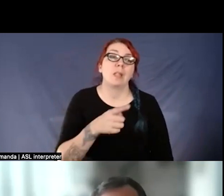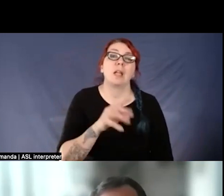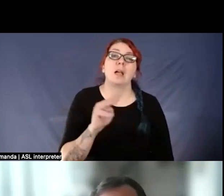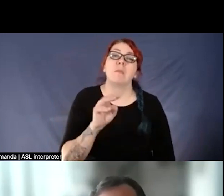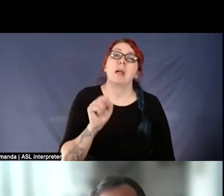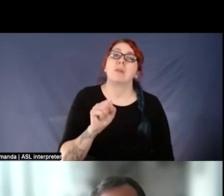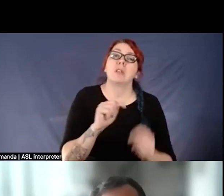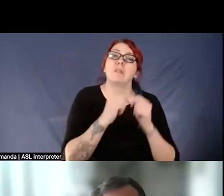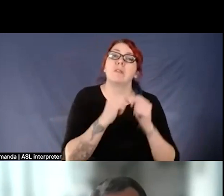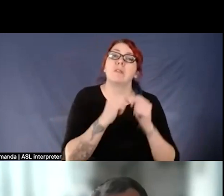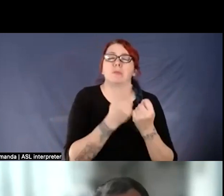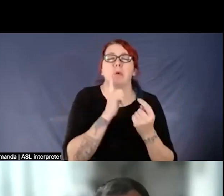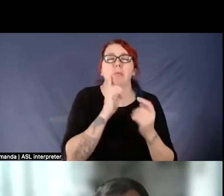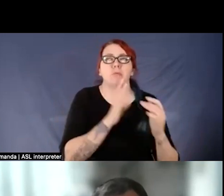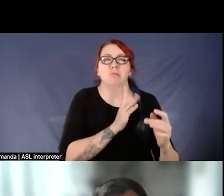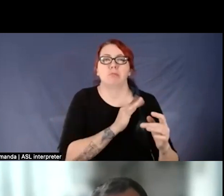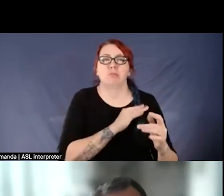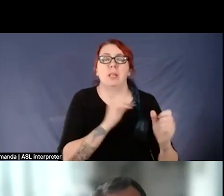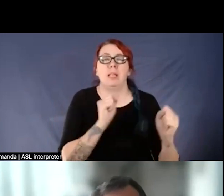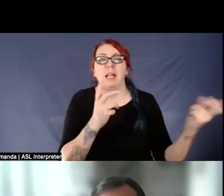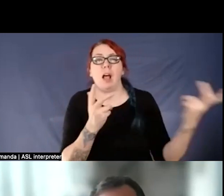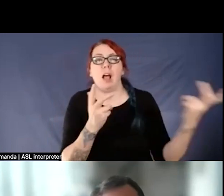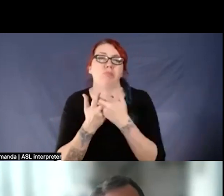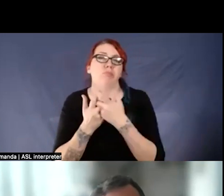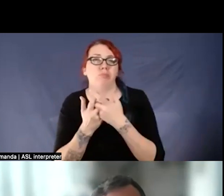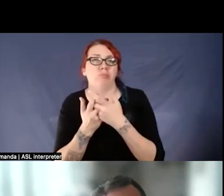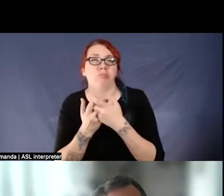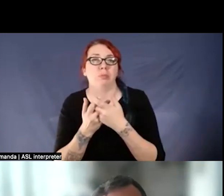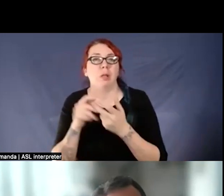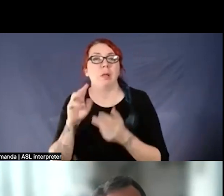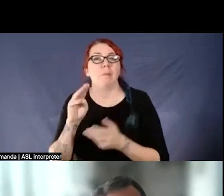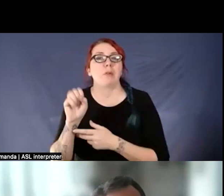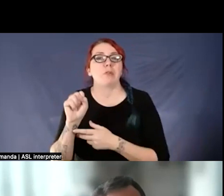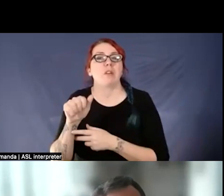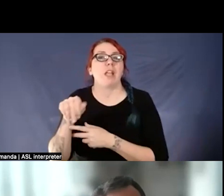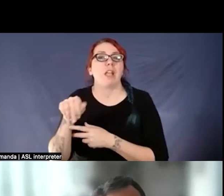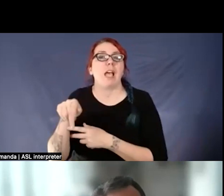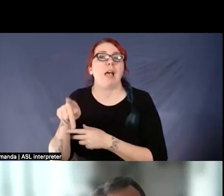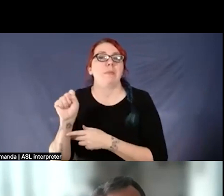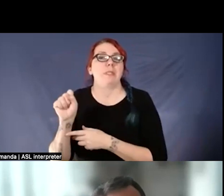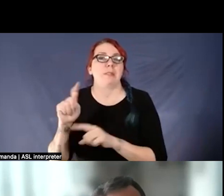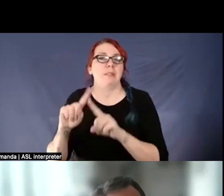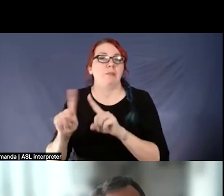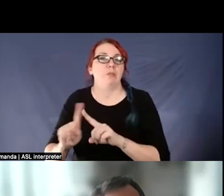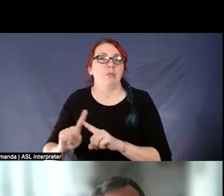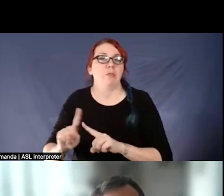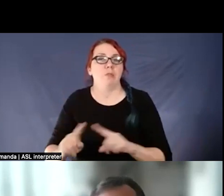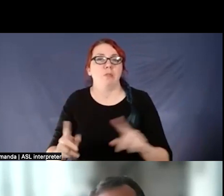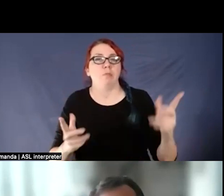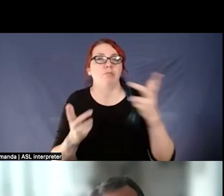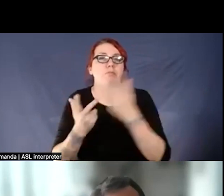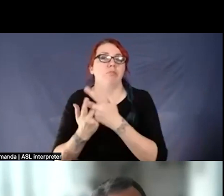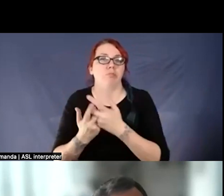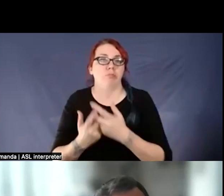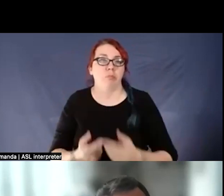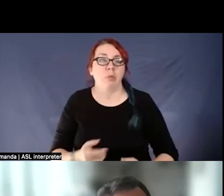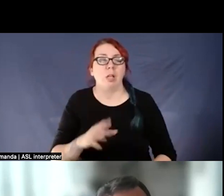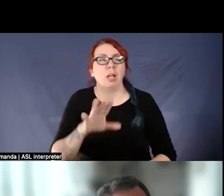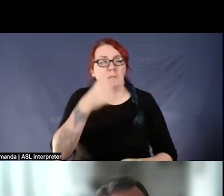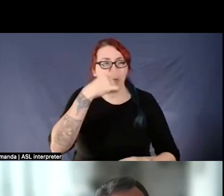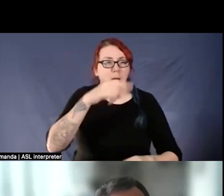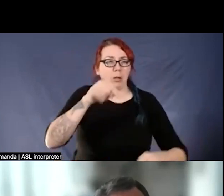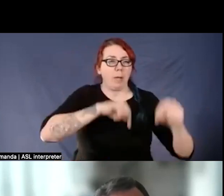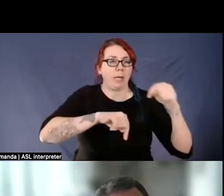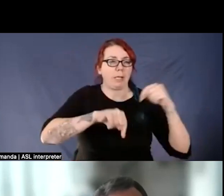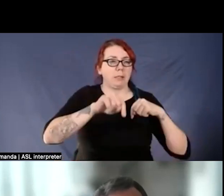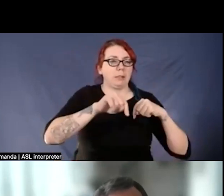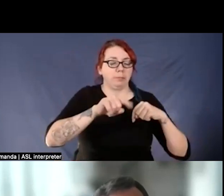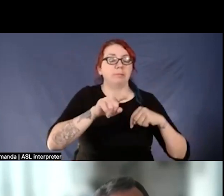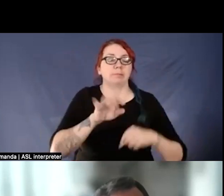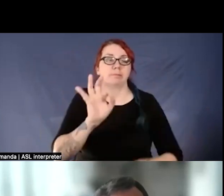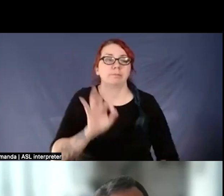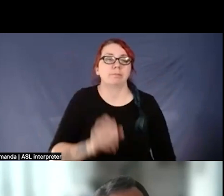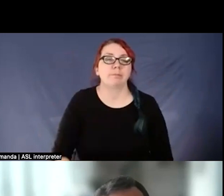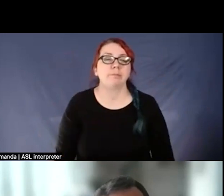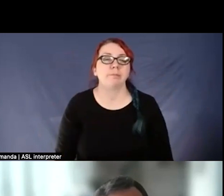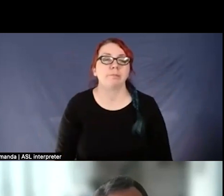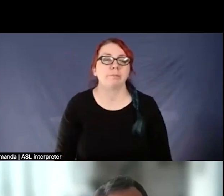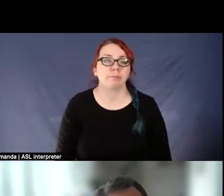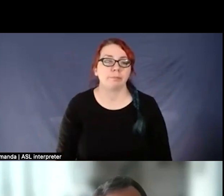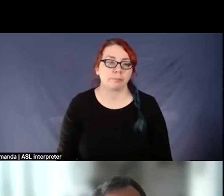Microsoft apps. Oh, could you go back one, please, actually? Thank you. So this is just when you